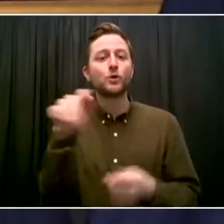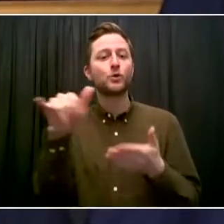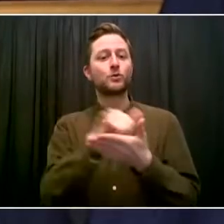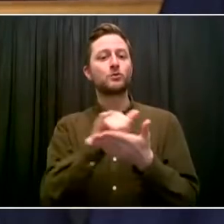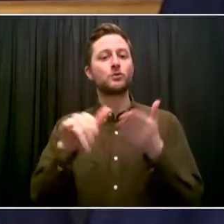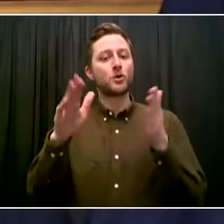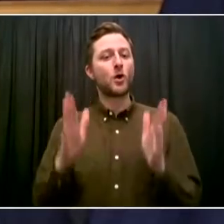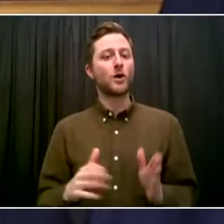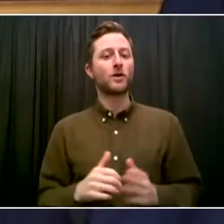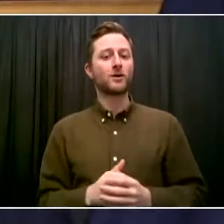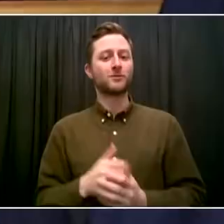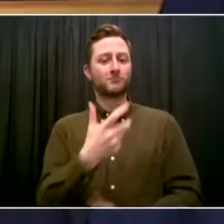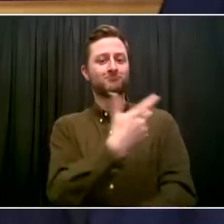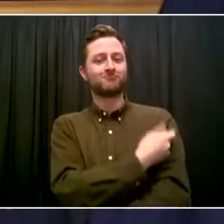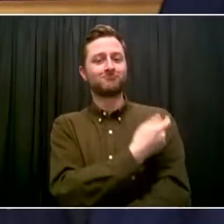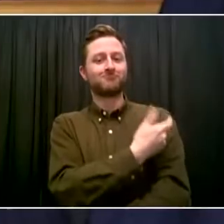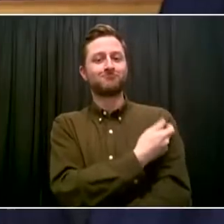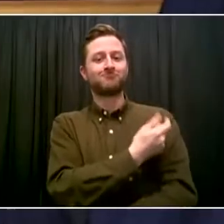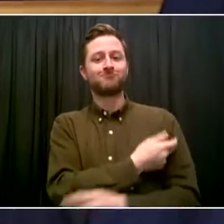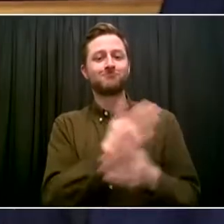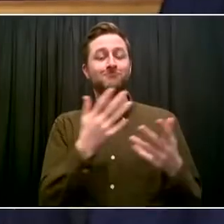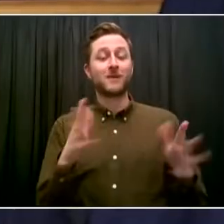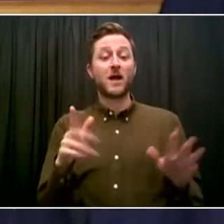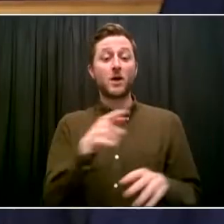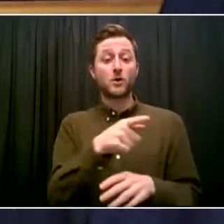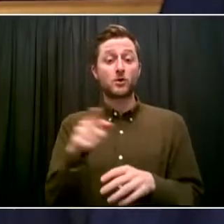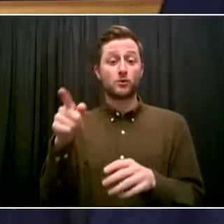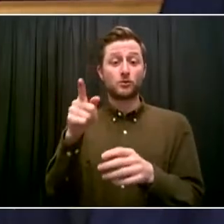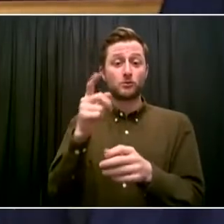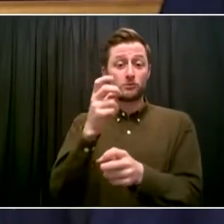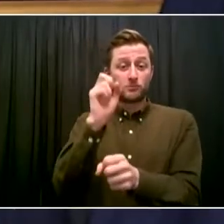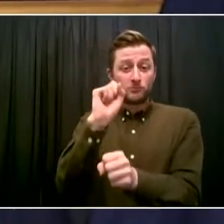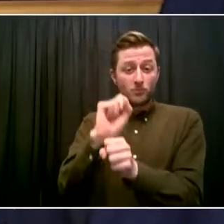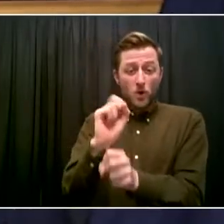MAKE A DIFFERENCE, NEW YORKERS,